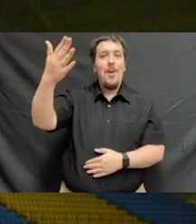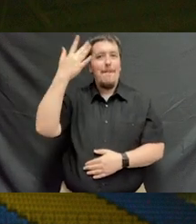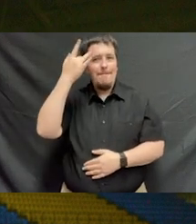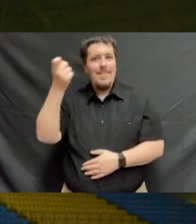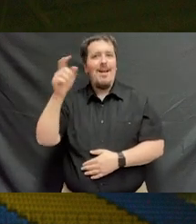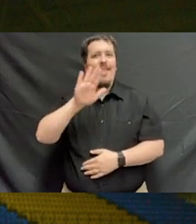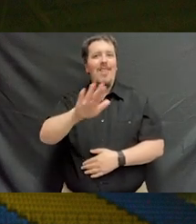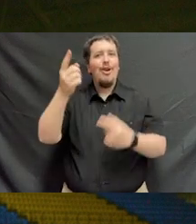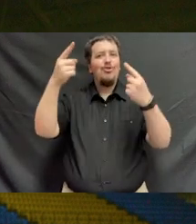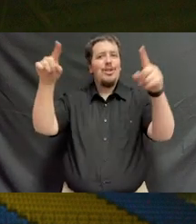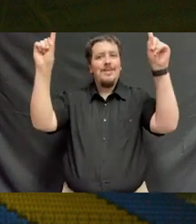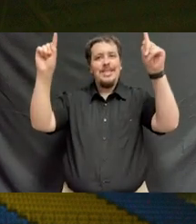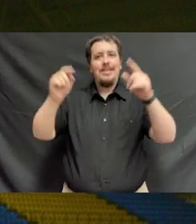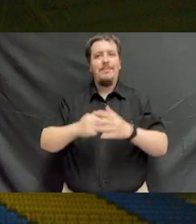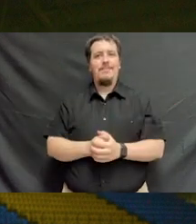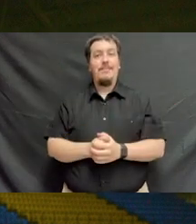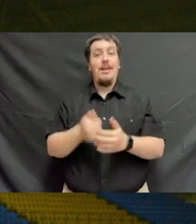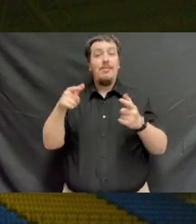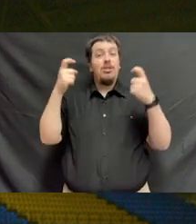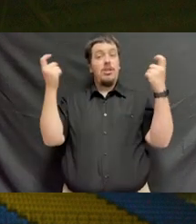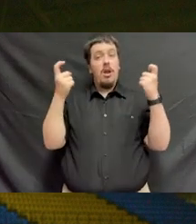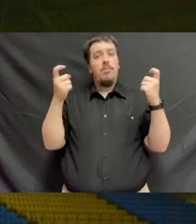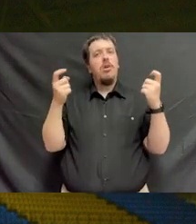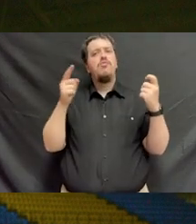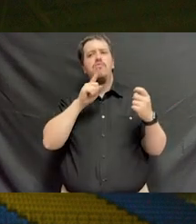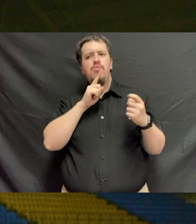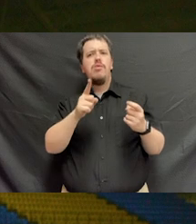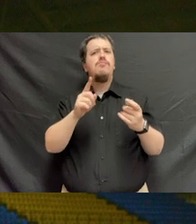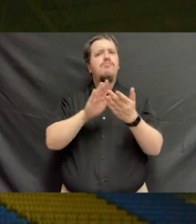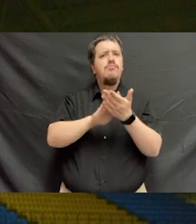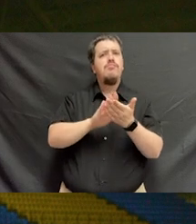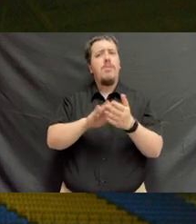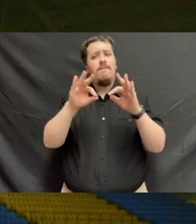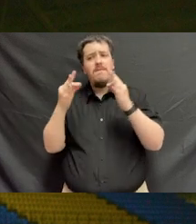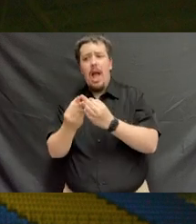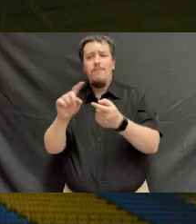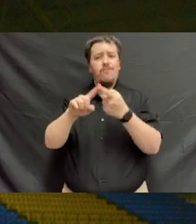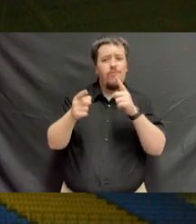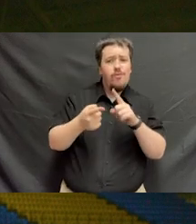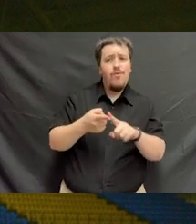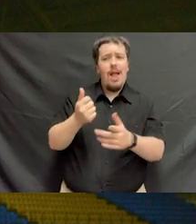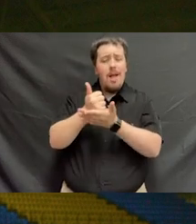because of their achievements. This ceremony also celebrates the efforts of family members and friends,